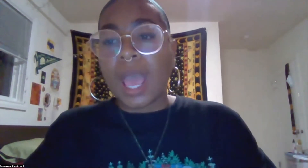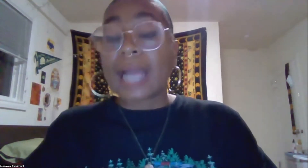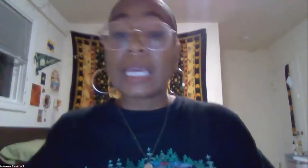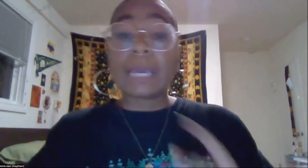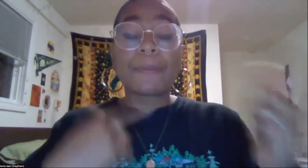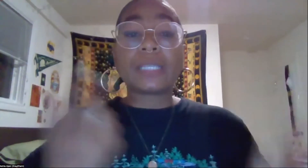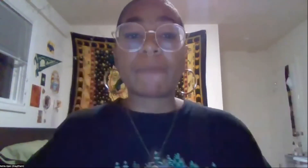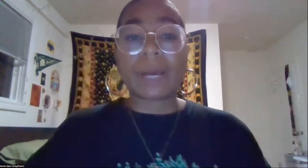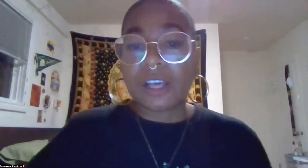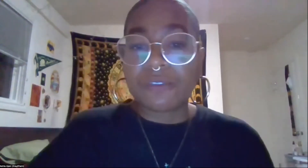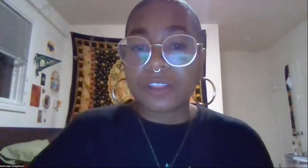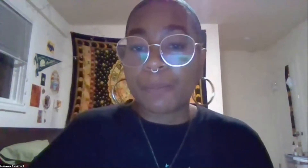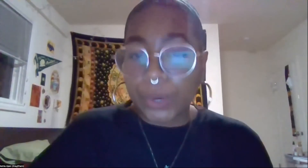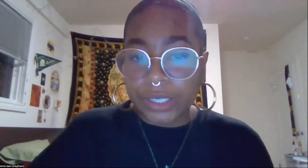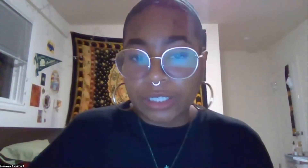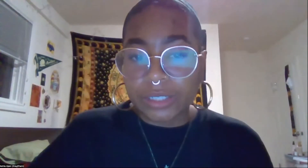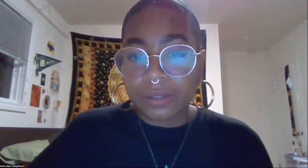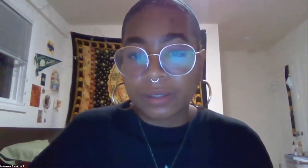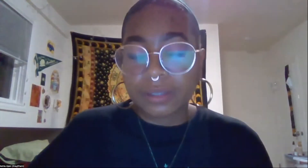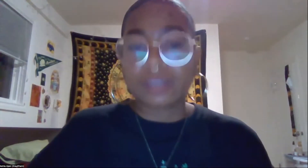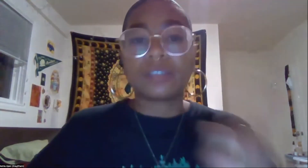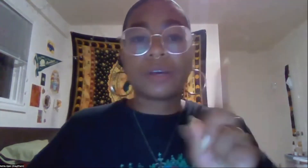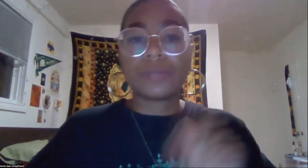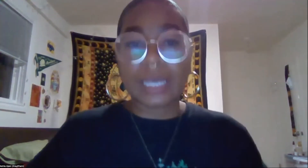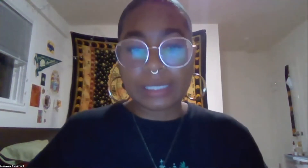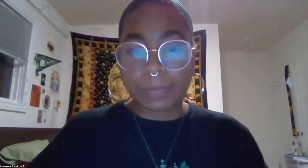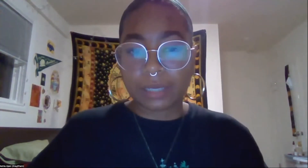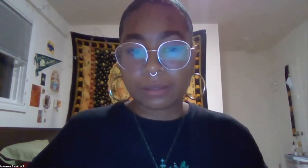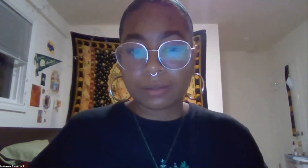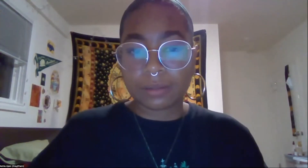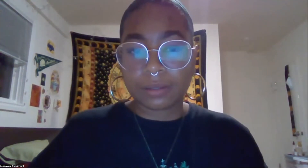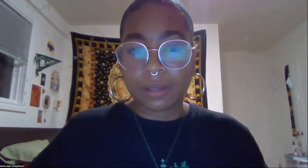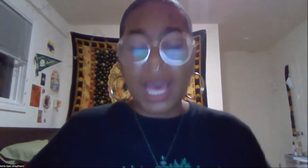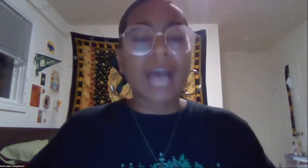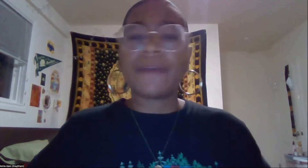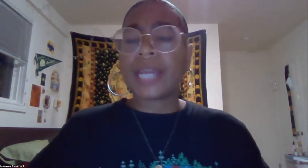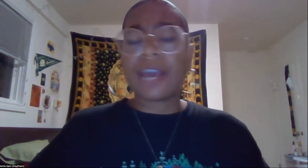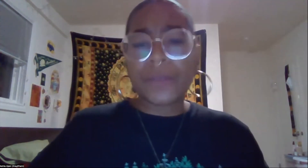I keep a piece of myself on the porch. Don’t test me. I have had everything